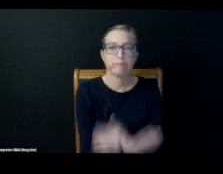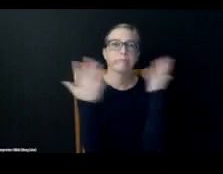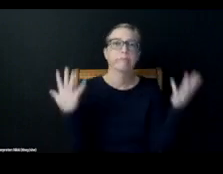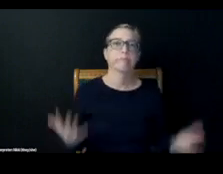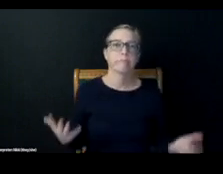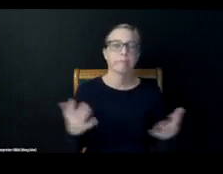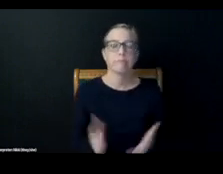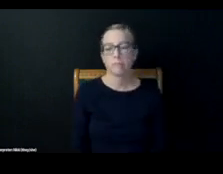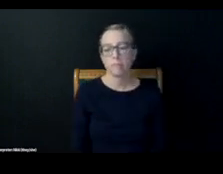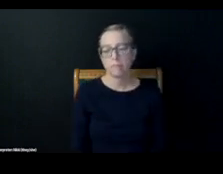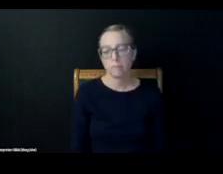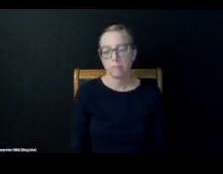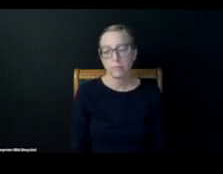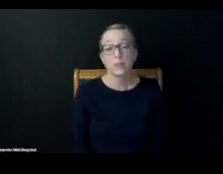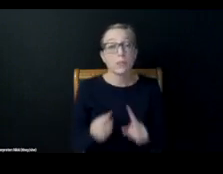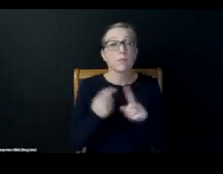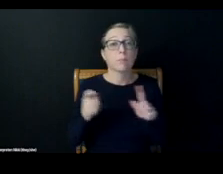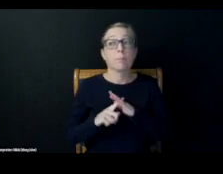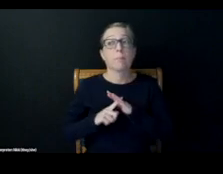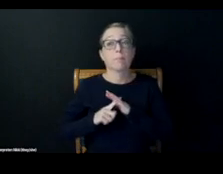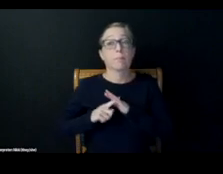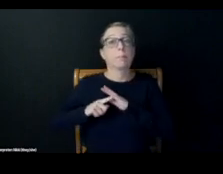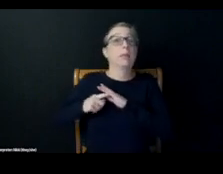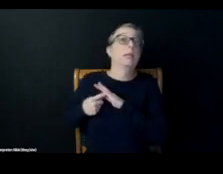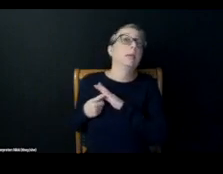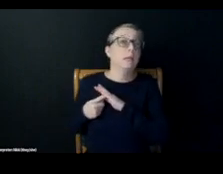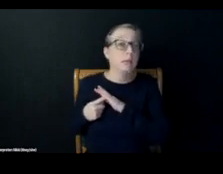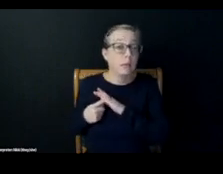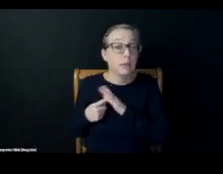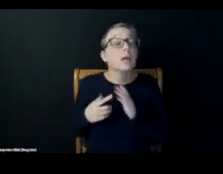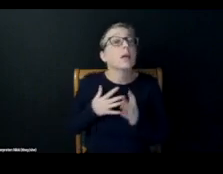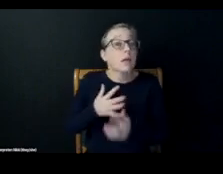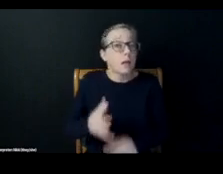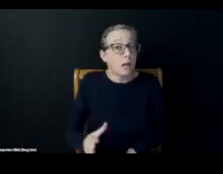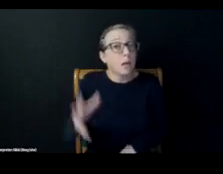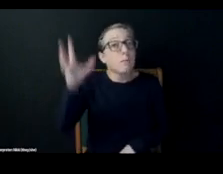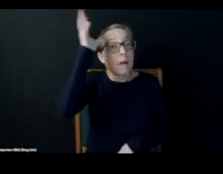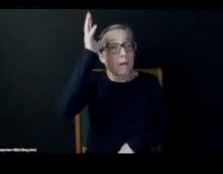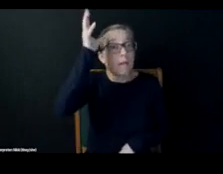we did try to do the things that we were supposed to